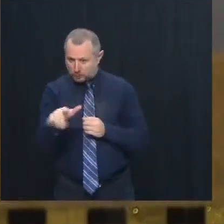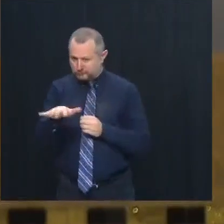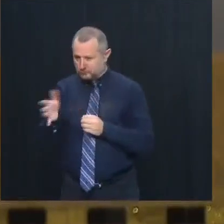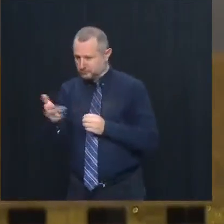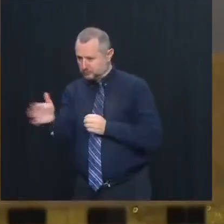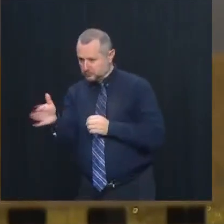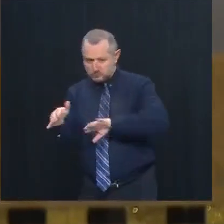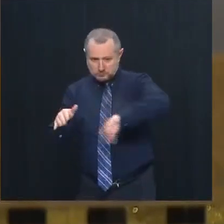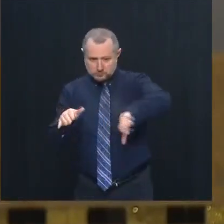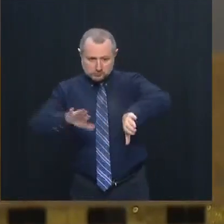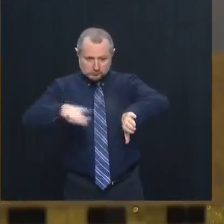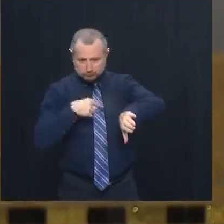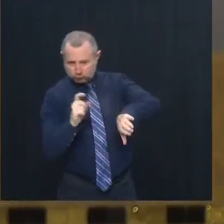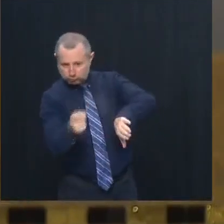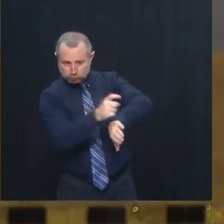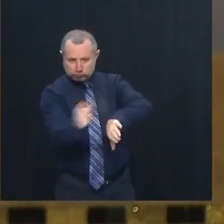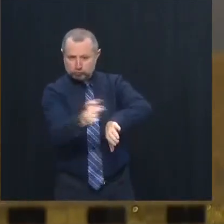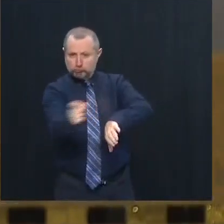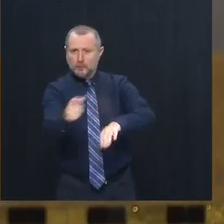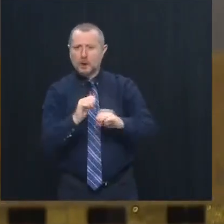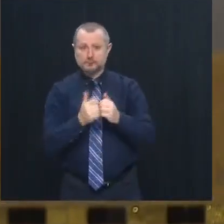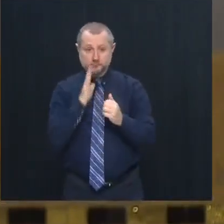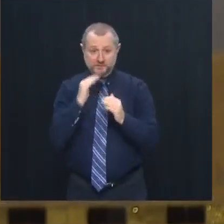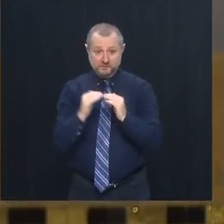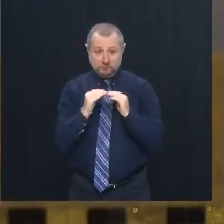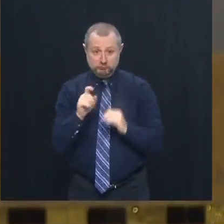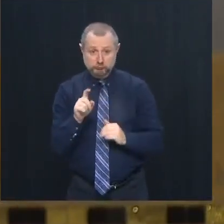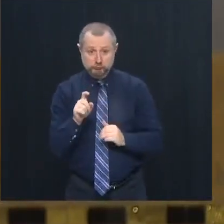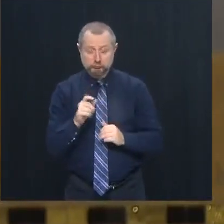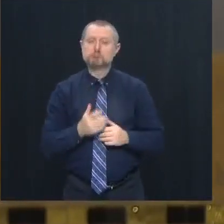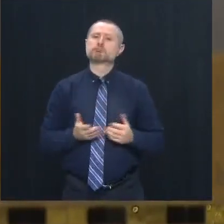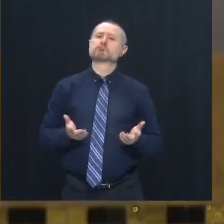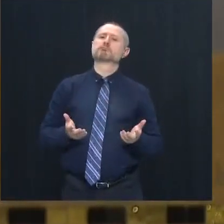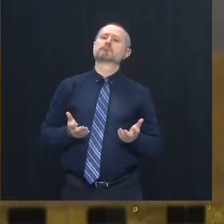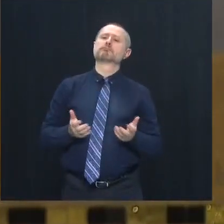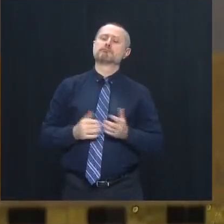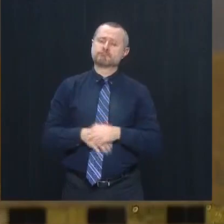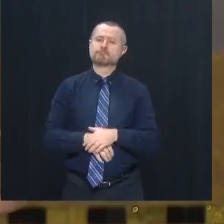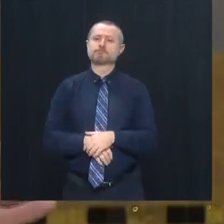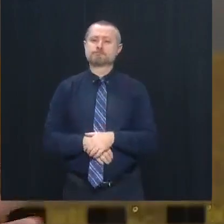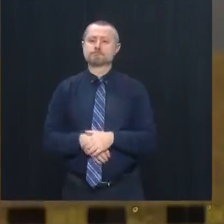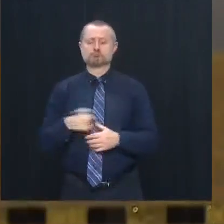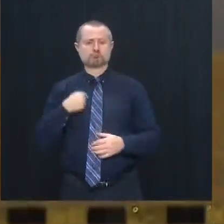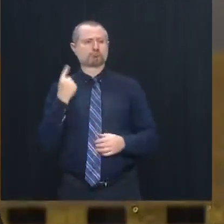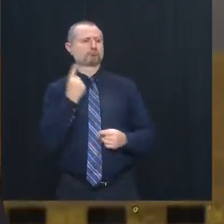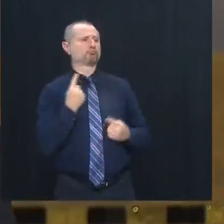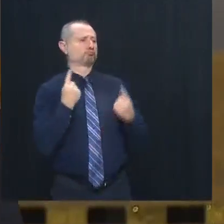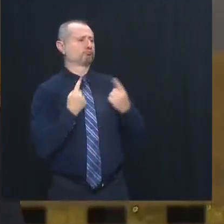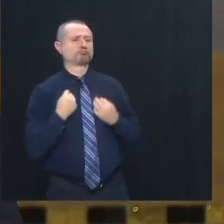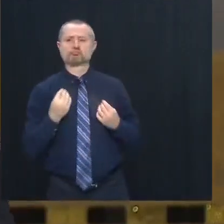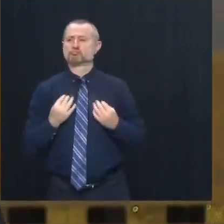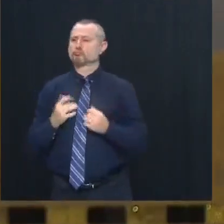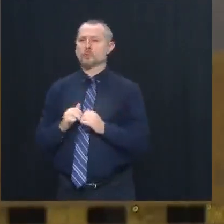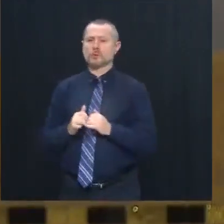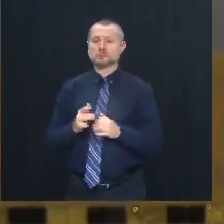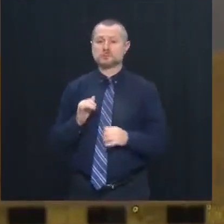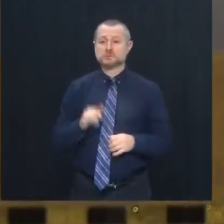GETS THE VACCINE? HOW IS IT GOING TO BE DISTRIBUTED AND WILL IT BE